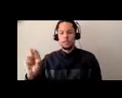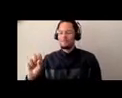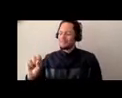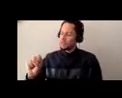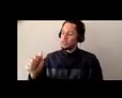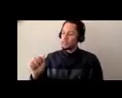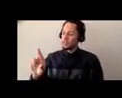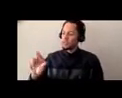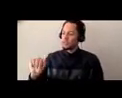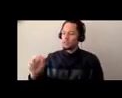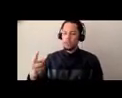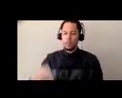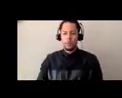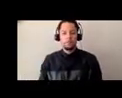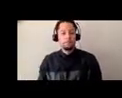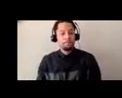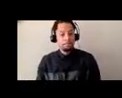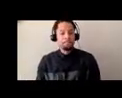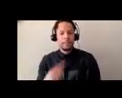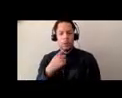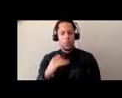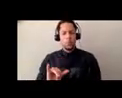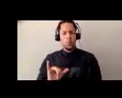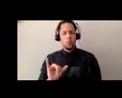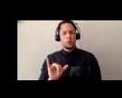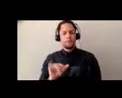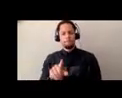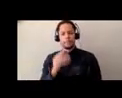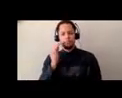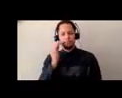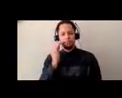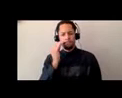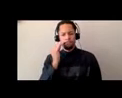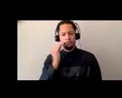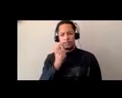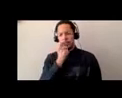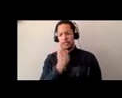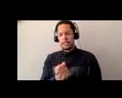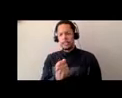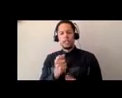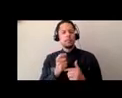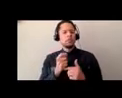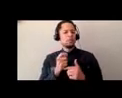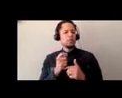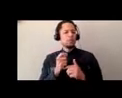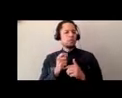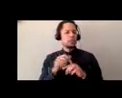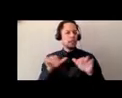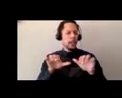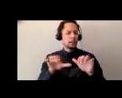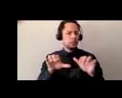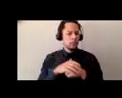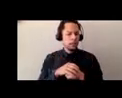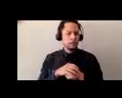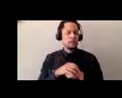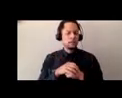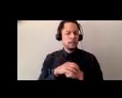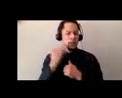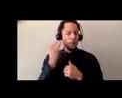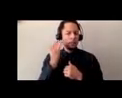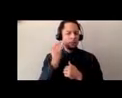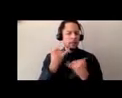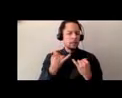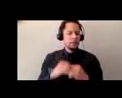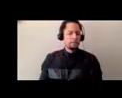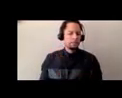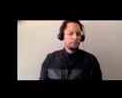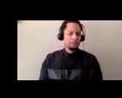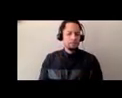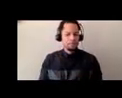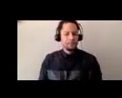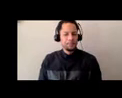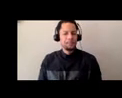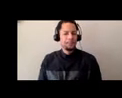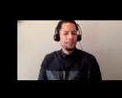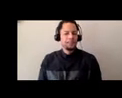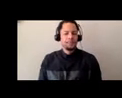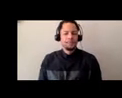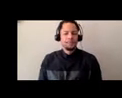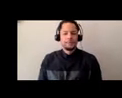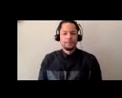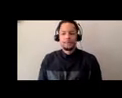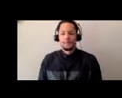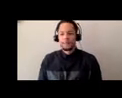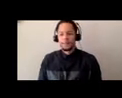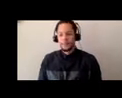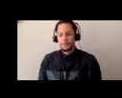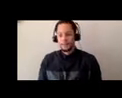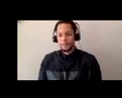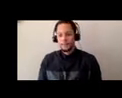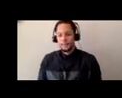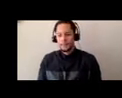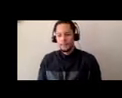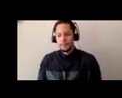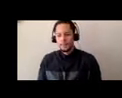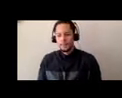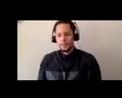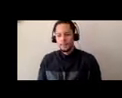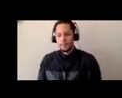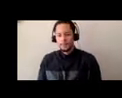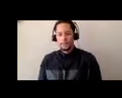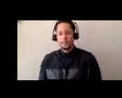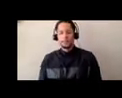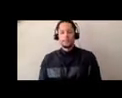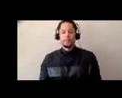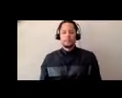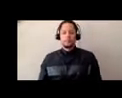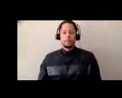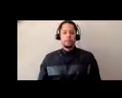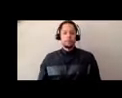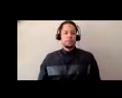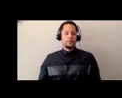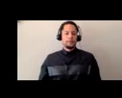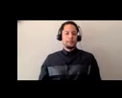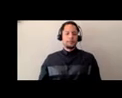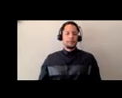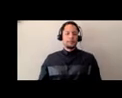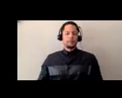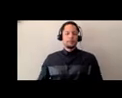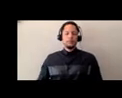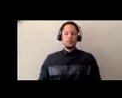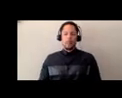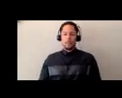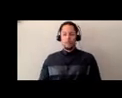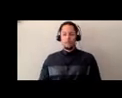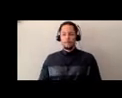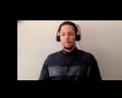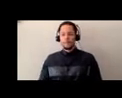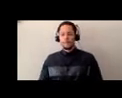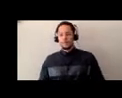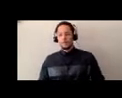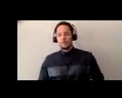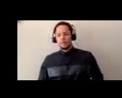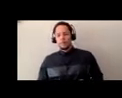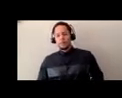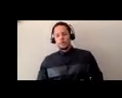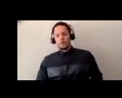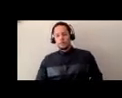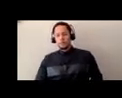This is a really interesting exercise.